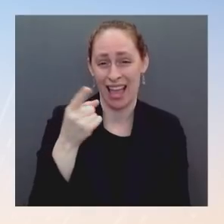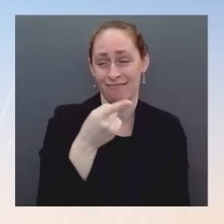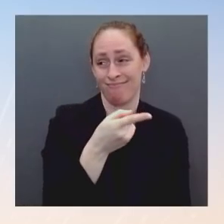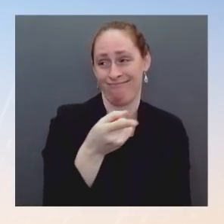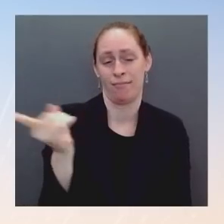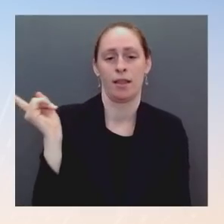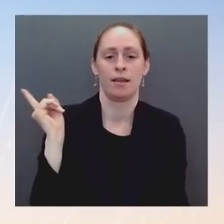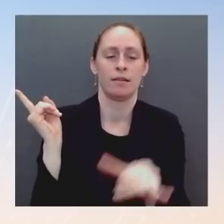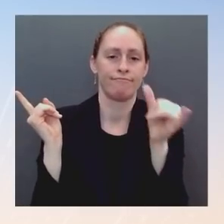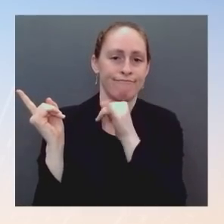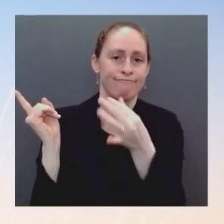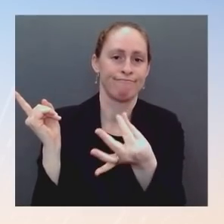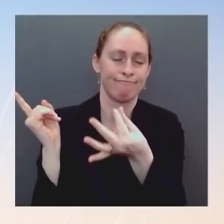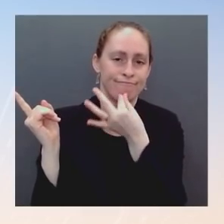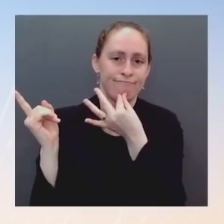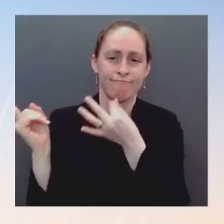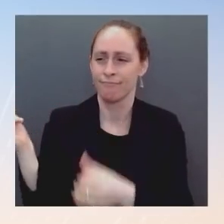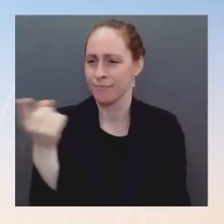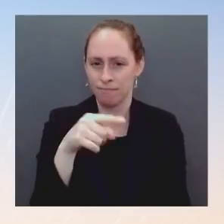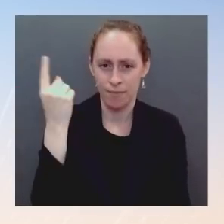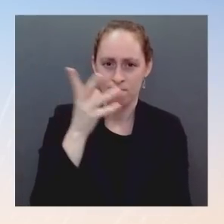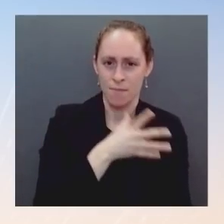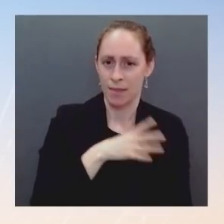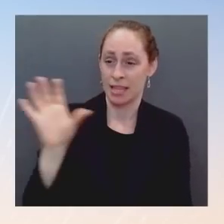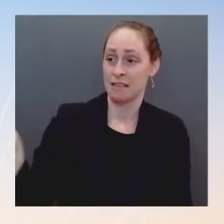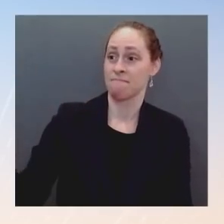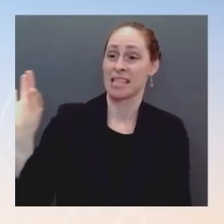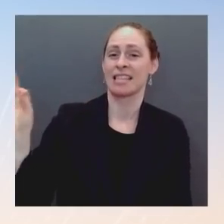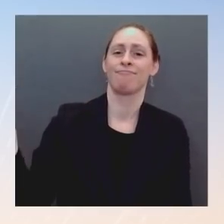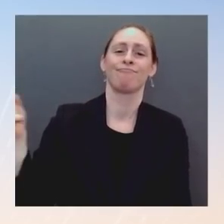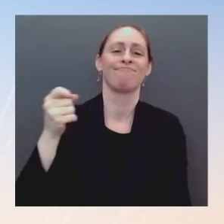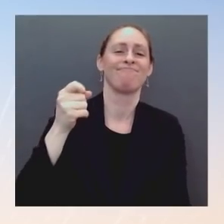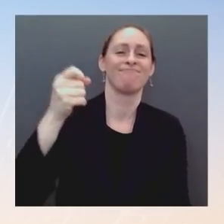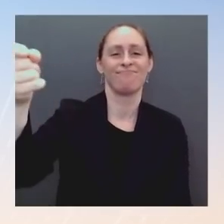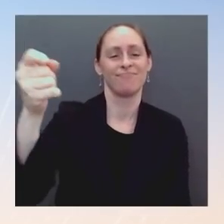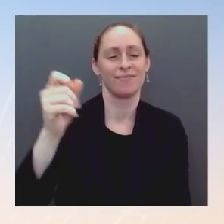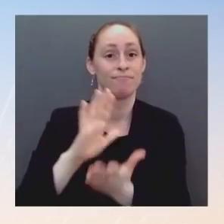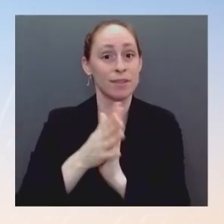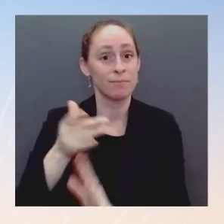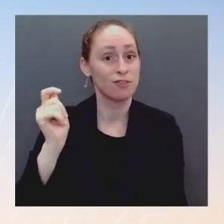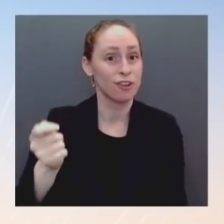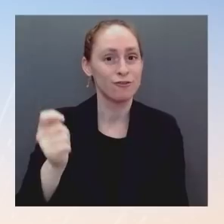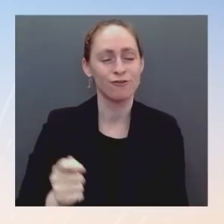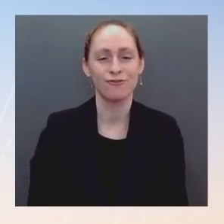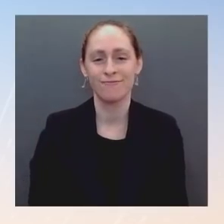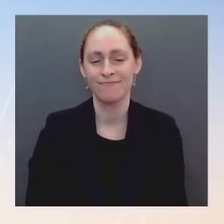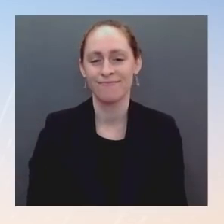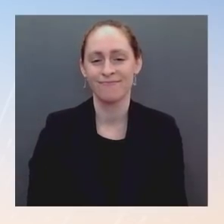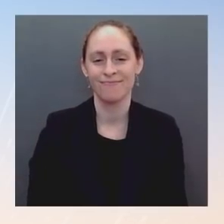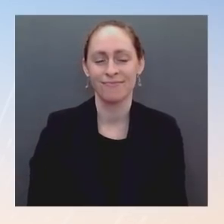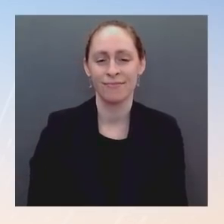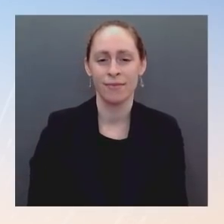The Press: Can you talk a little more about the size of the pool of candidates that the President will be considering? We've heard a lot about a few names